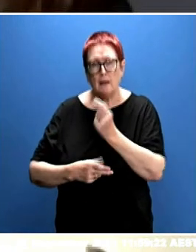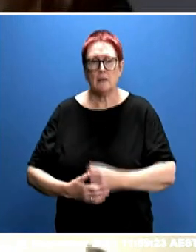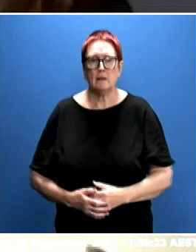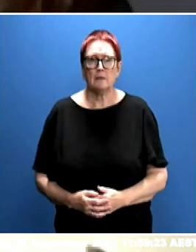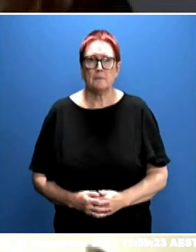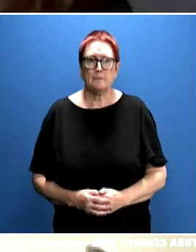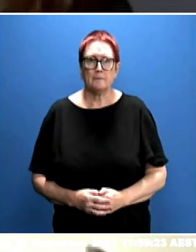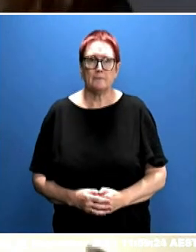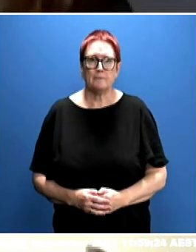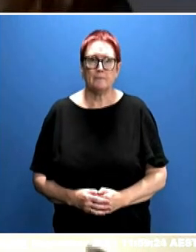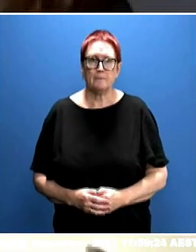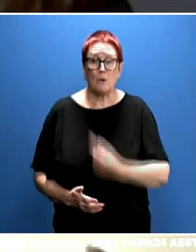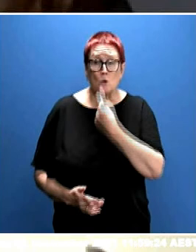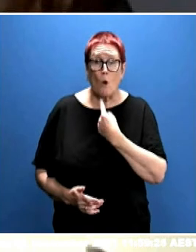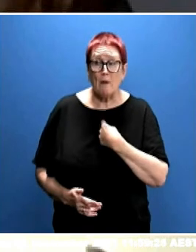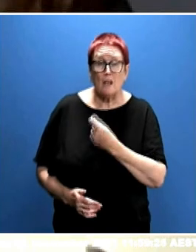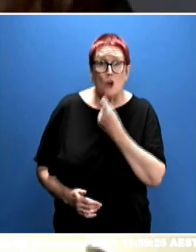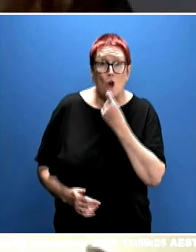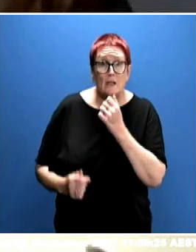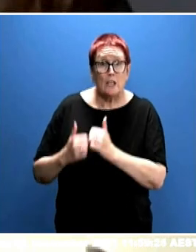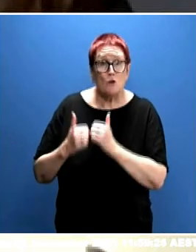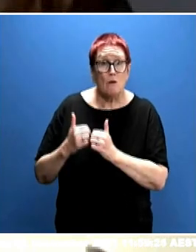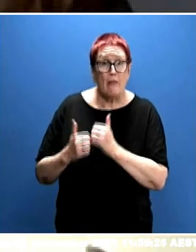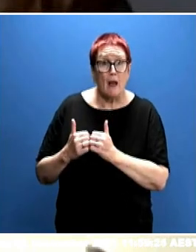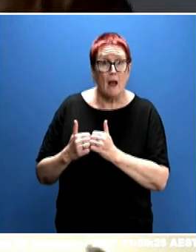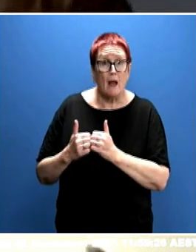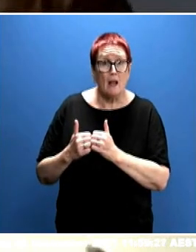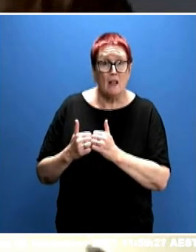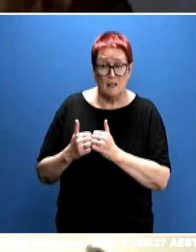She also said her little brother attended the centre before her